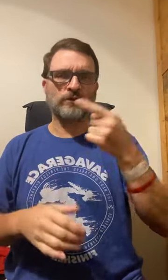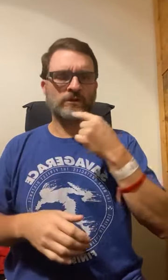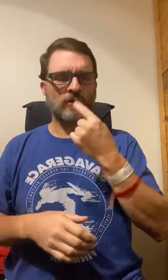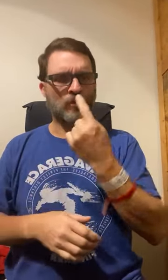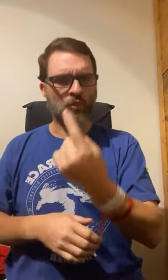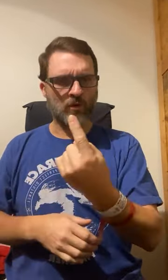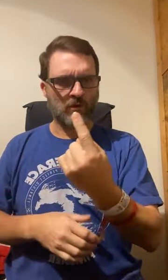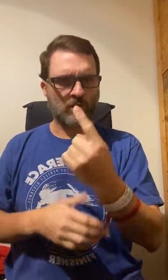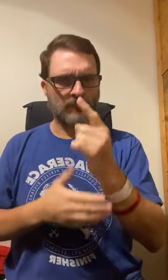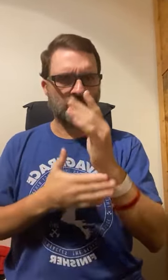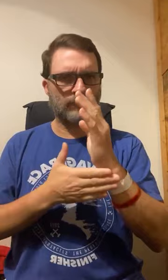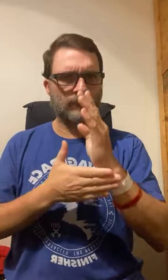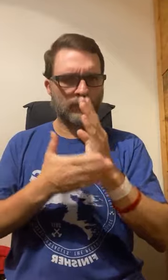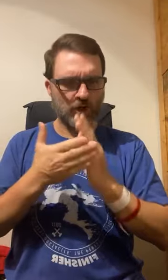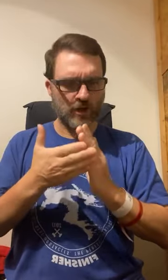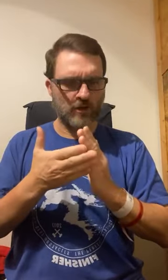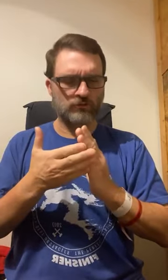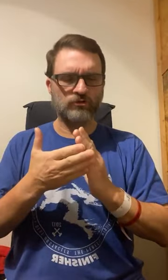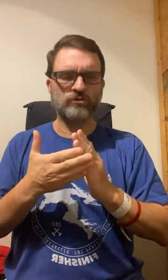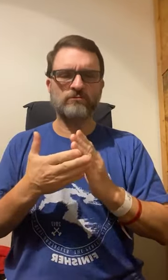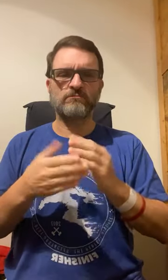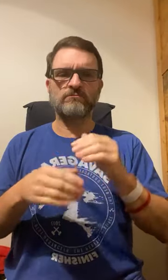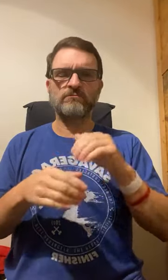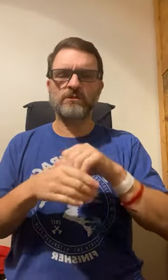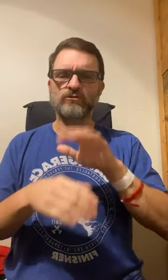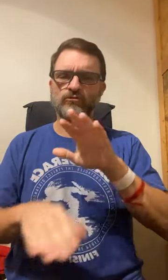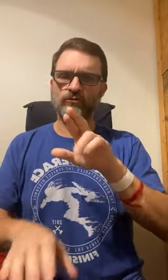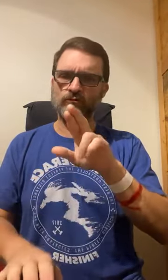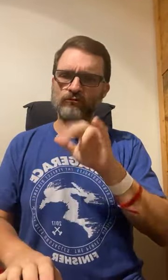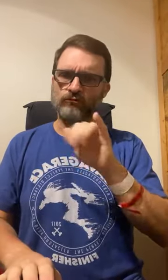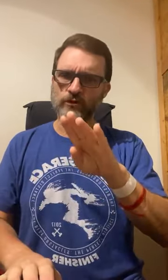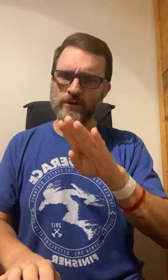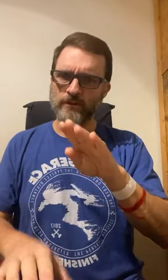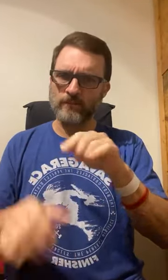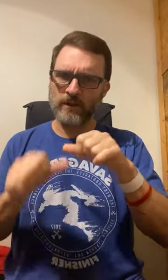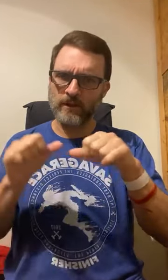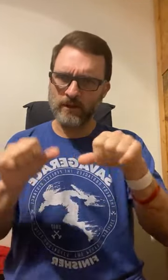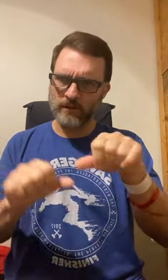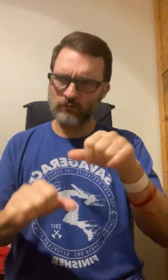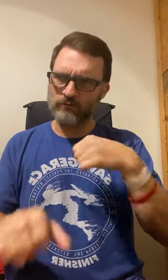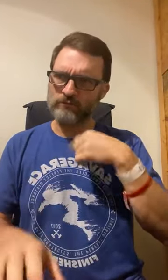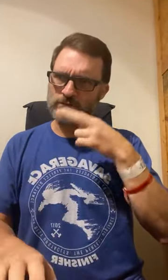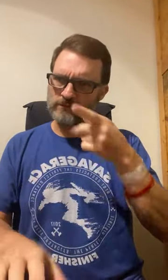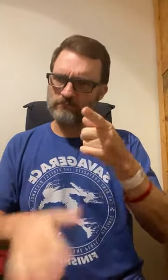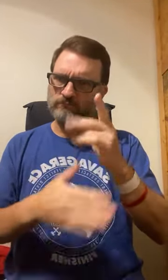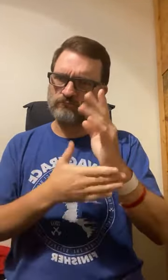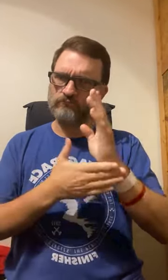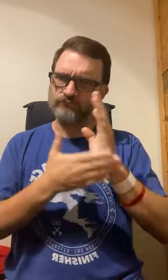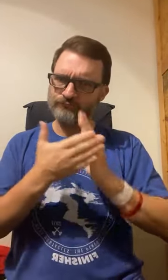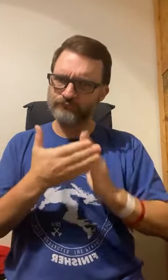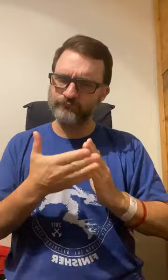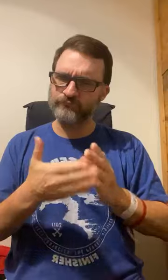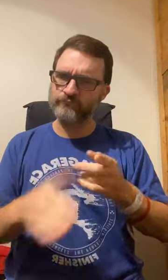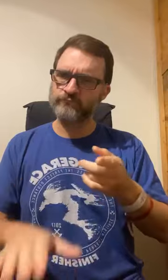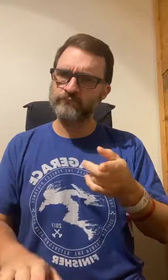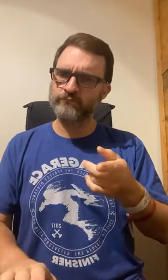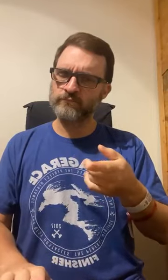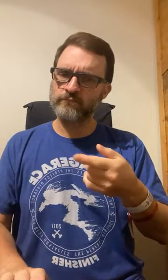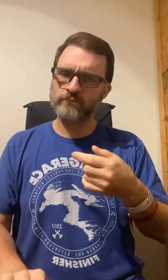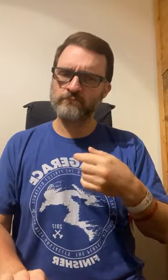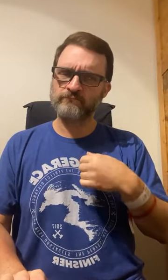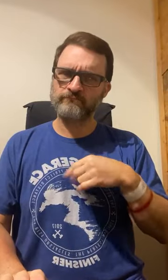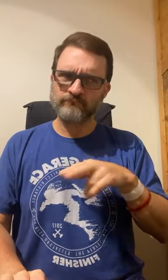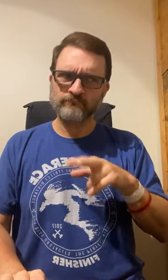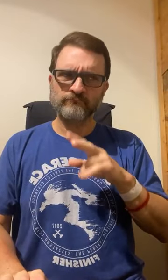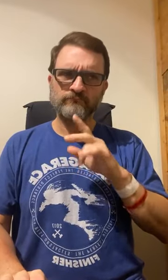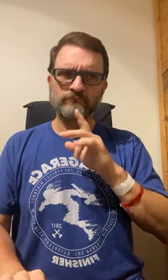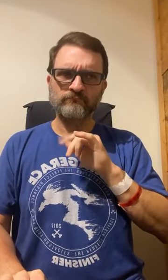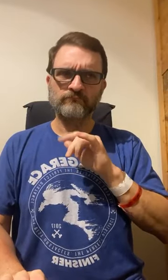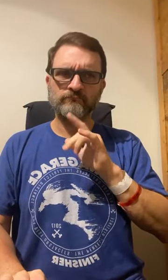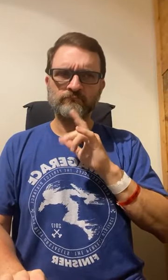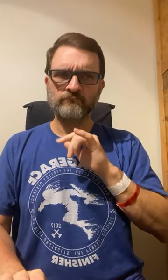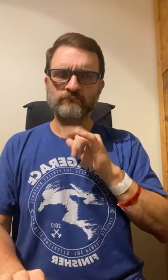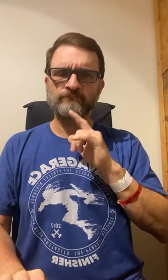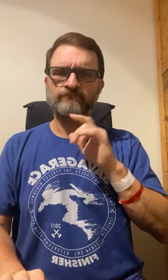First he said that "1 fracture in your rib area. I can see the fracture there."